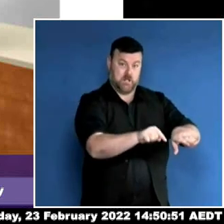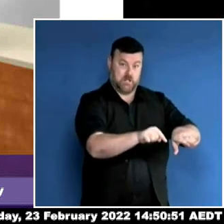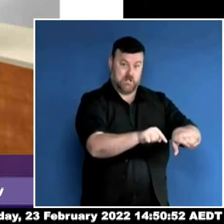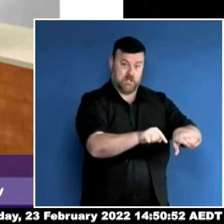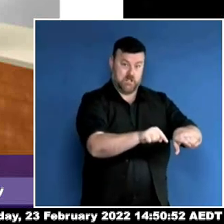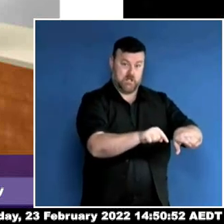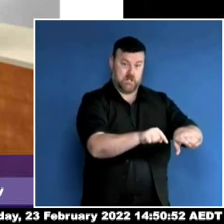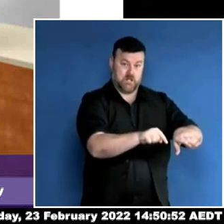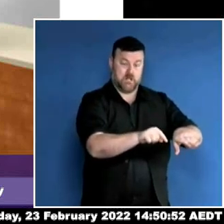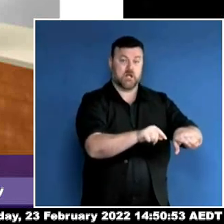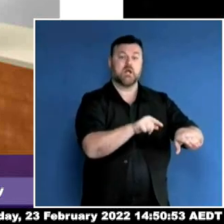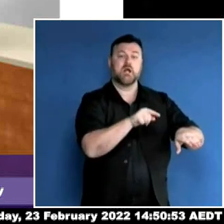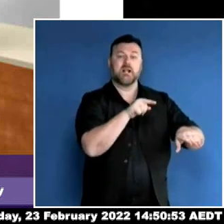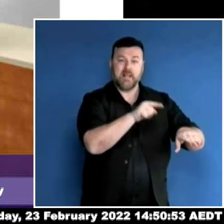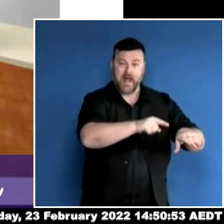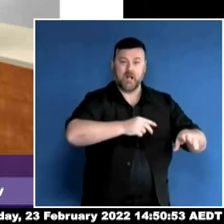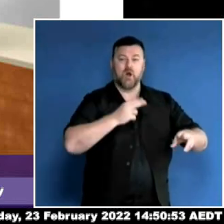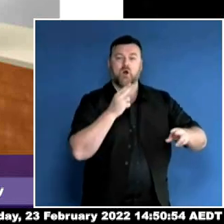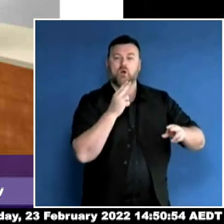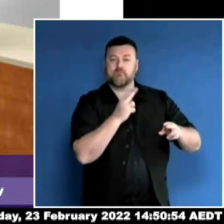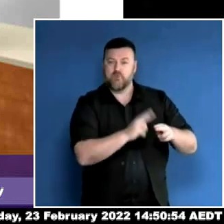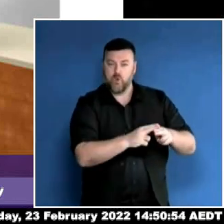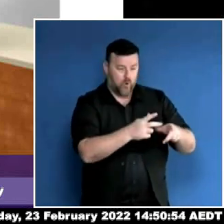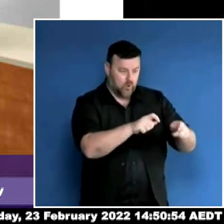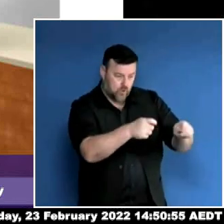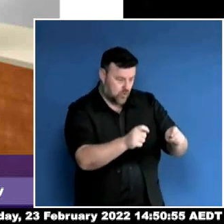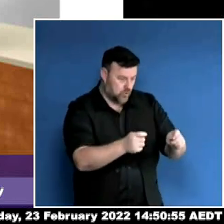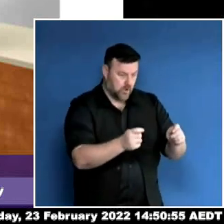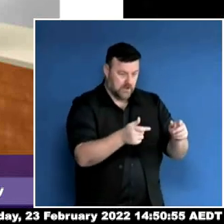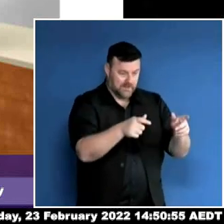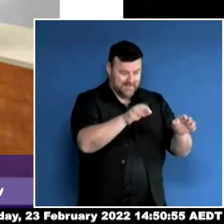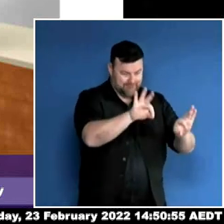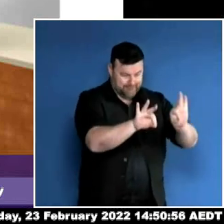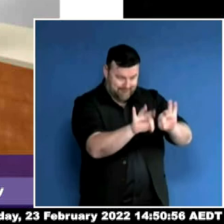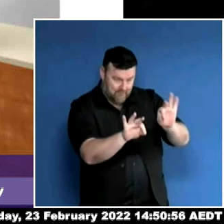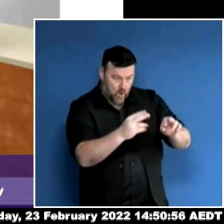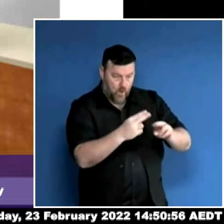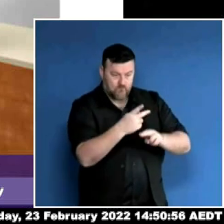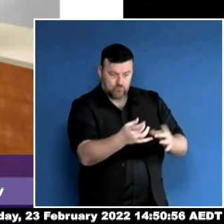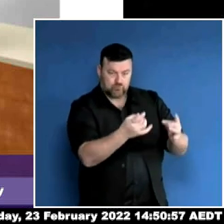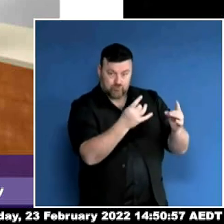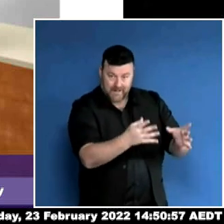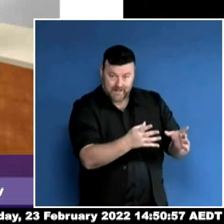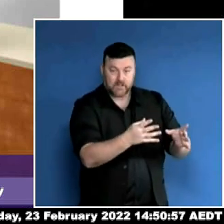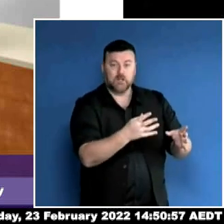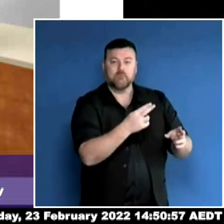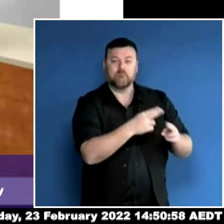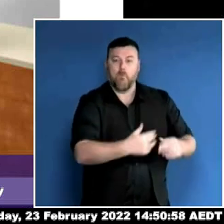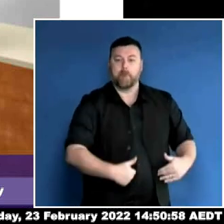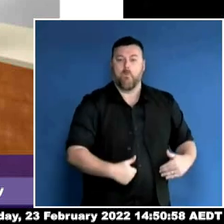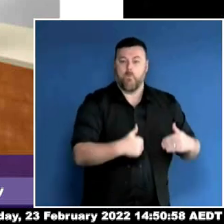adjustments, and other participants would start, like, setting up the coffee machine in